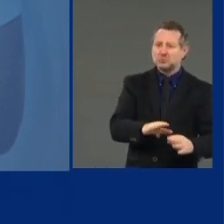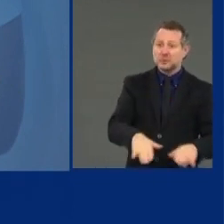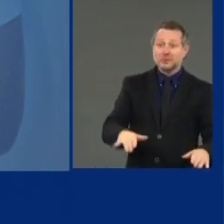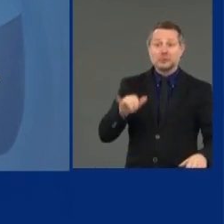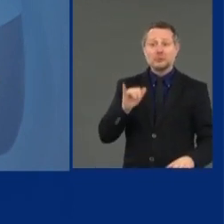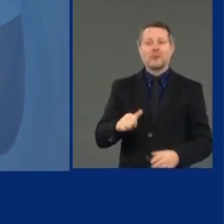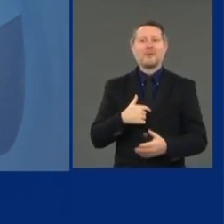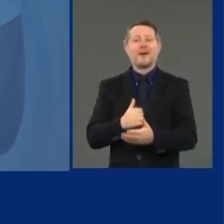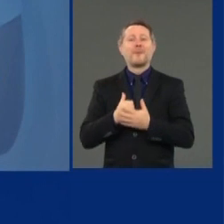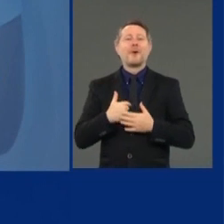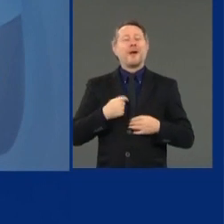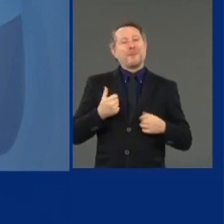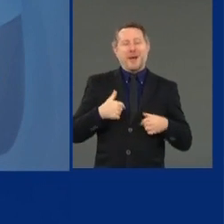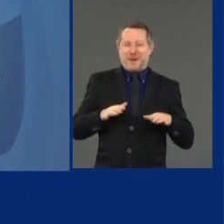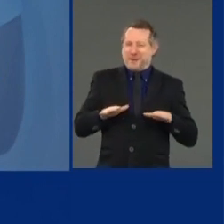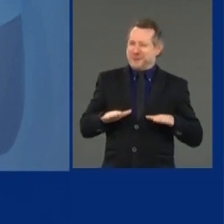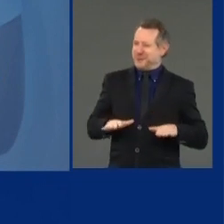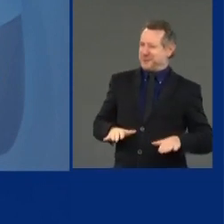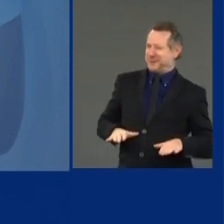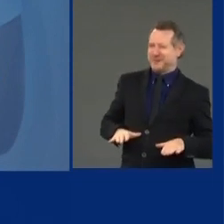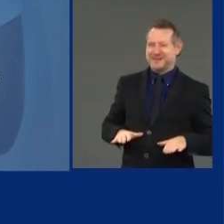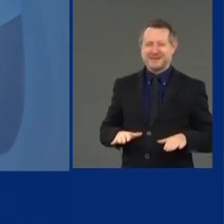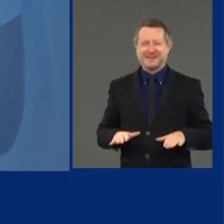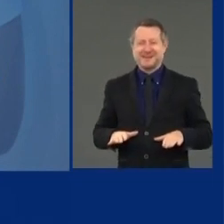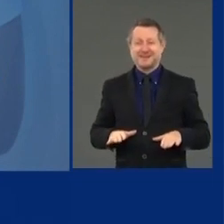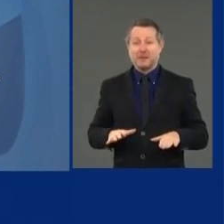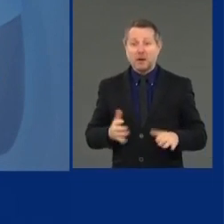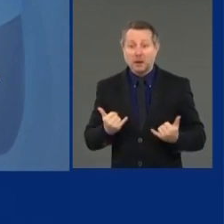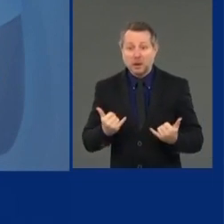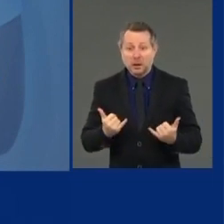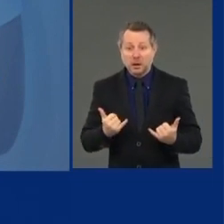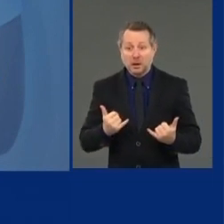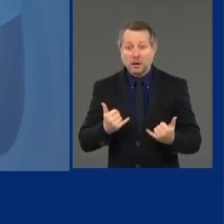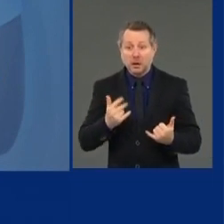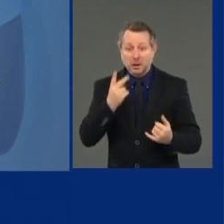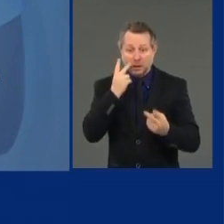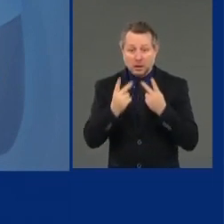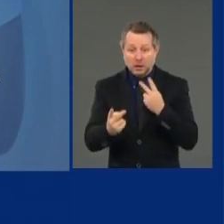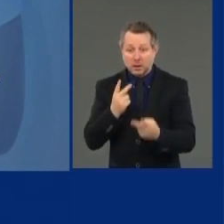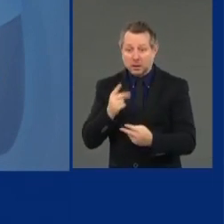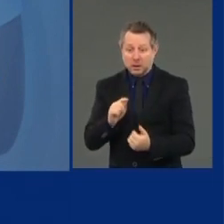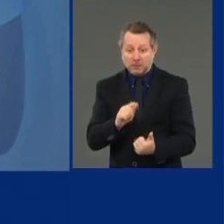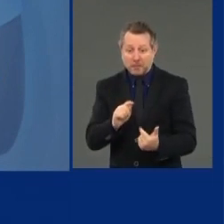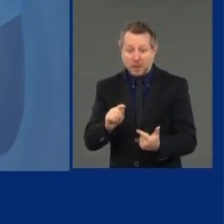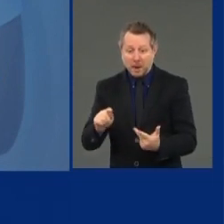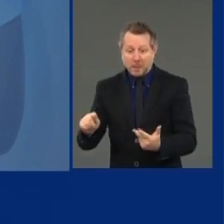PIECES THAT NEWS THAT ACTUALLY